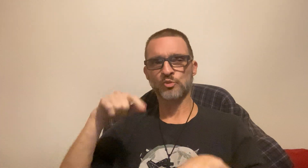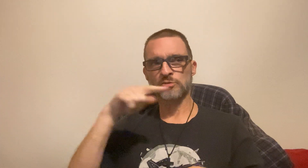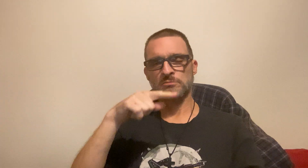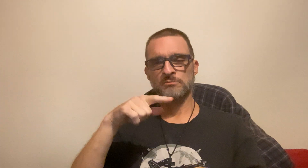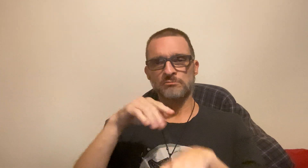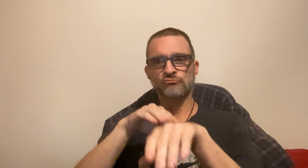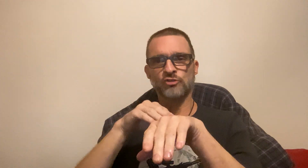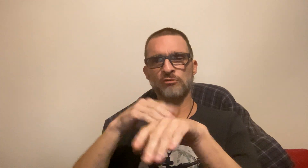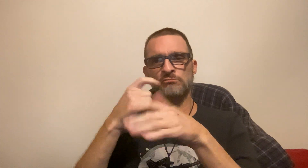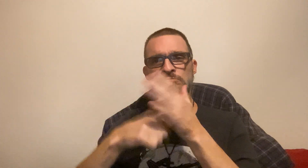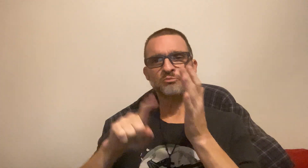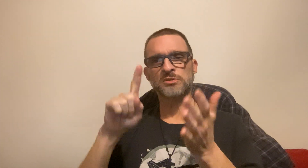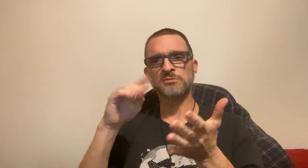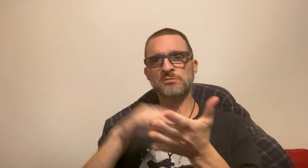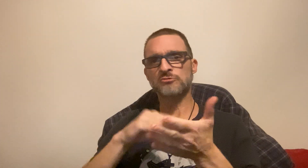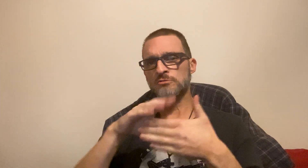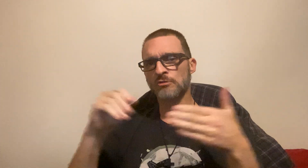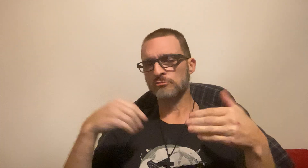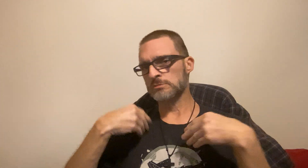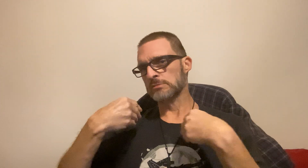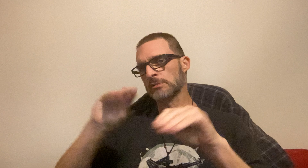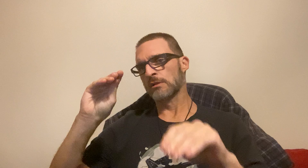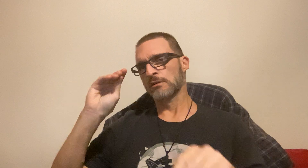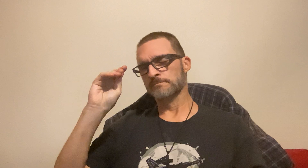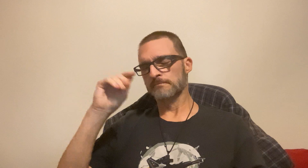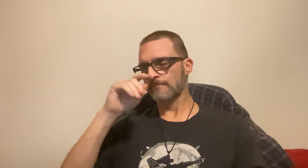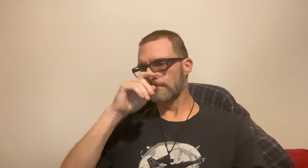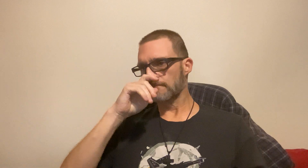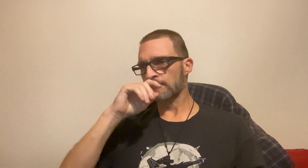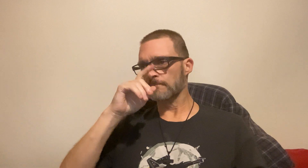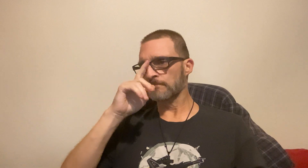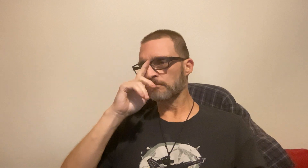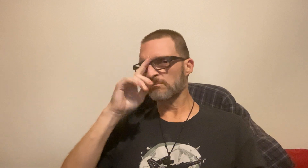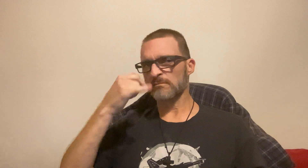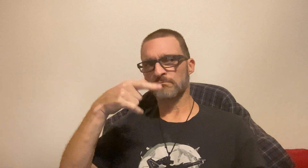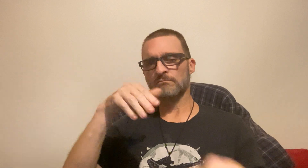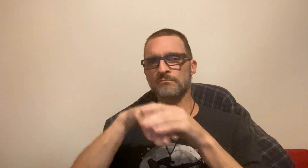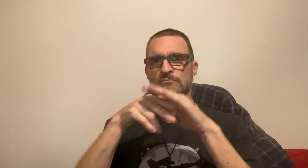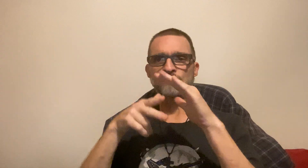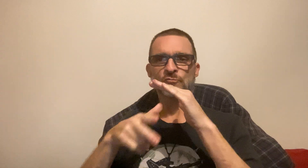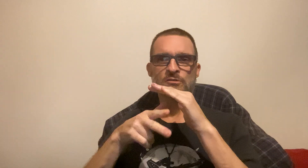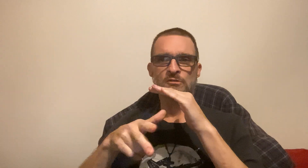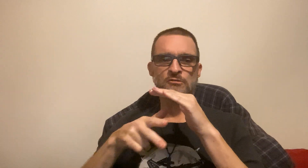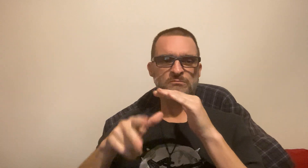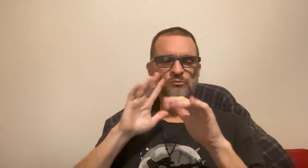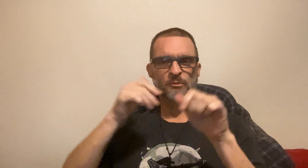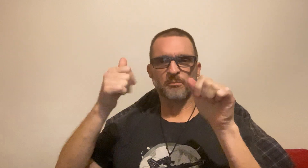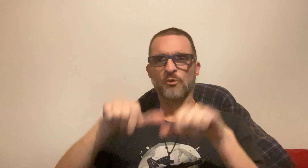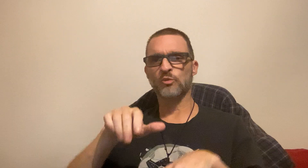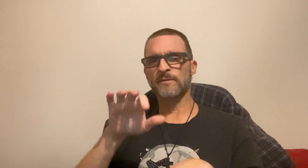I did post about the trailer for sale cost $1,000 to sell. It's now in the garage.